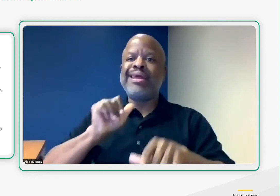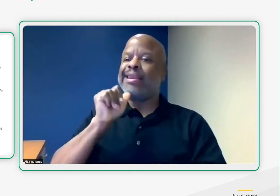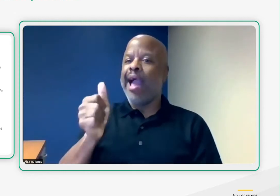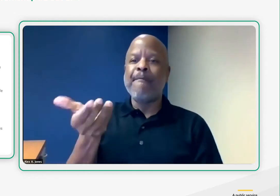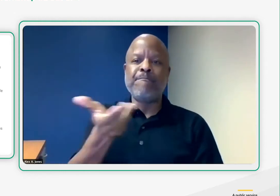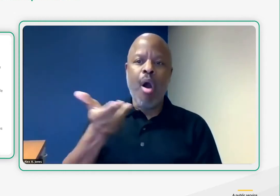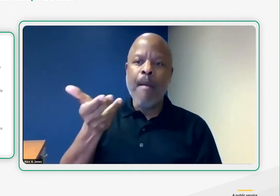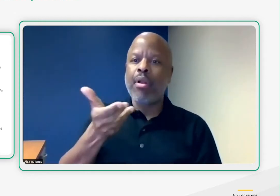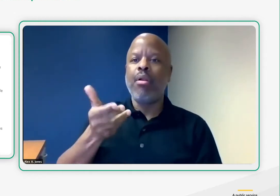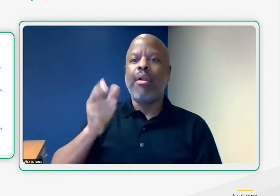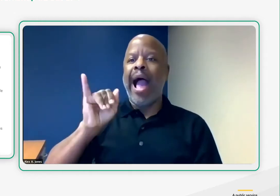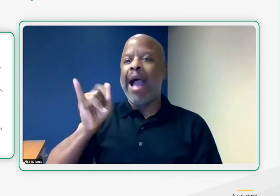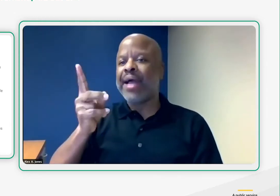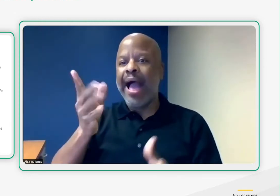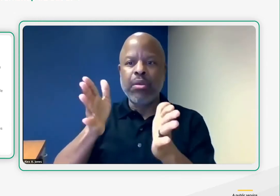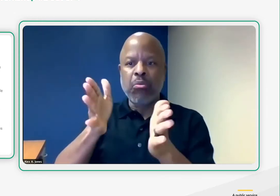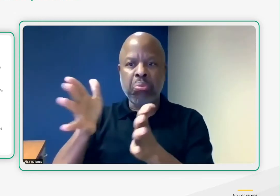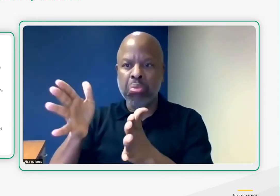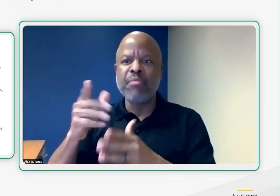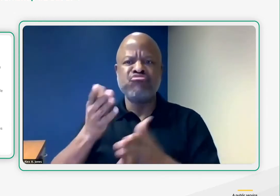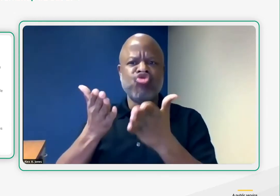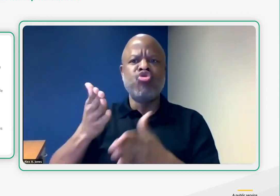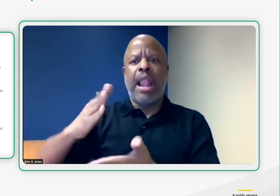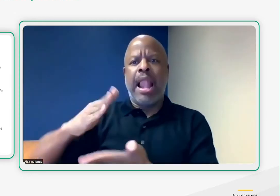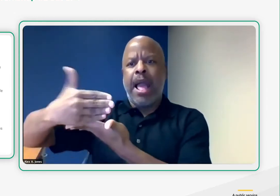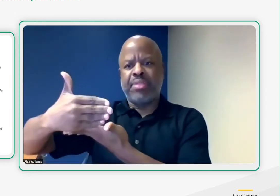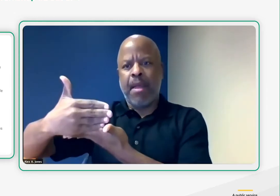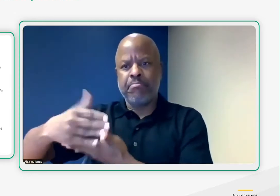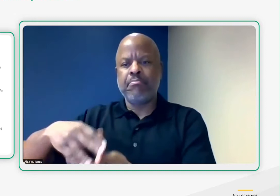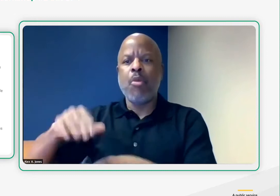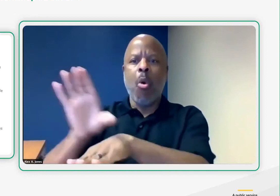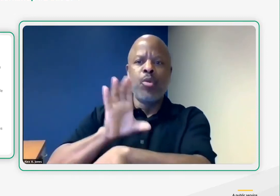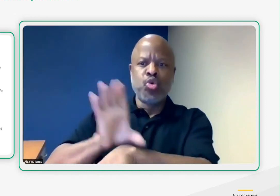Again, if you're using an iPad or mobile device, you might not have the best access and experience.